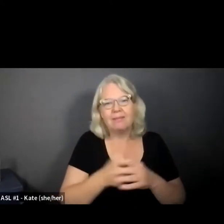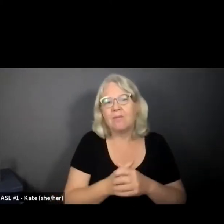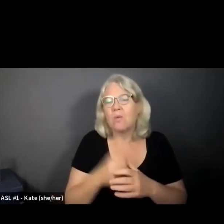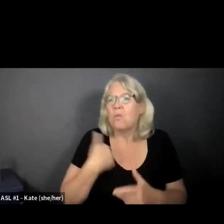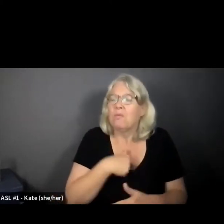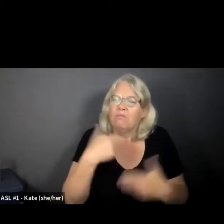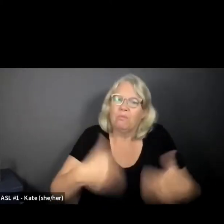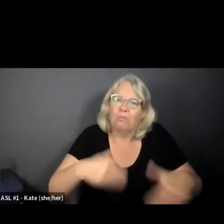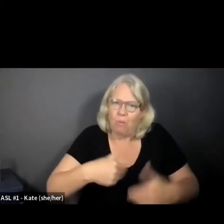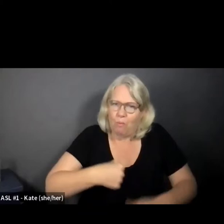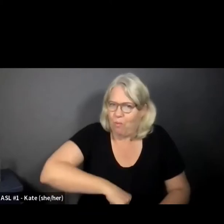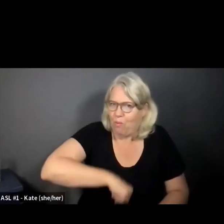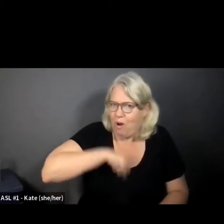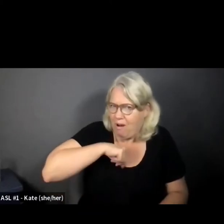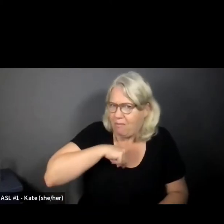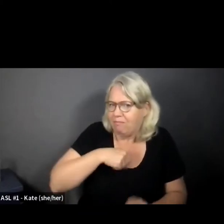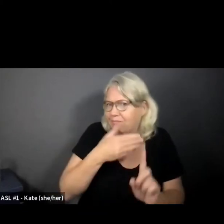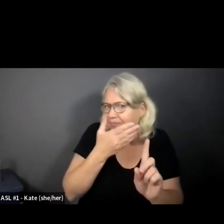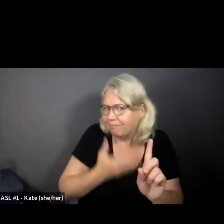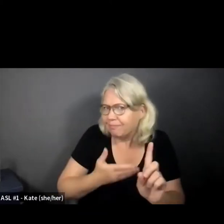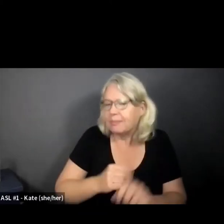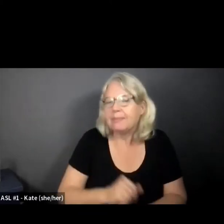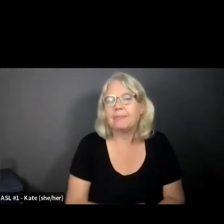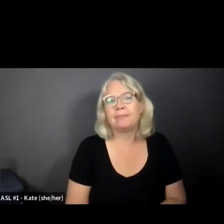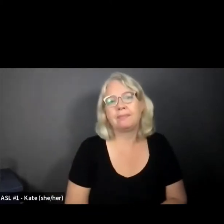THANK YOU FOR YOUR ATTENTION.